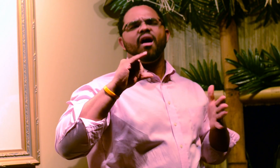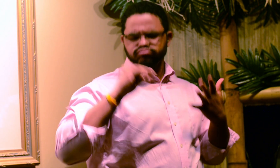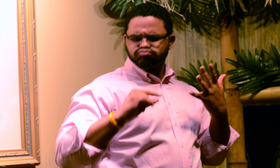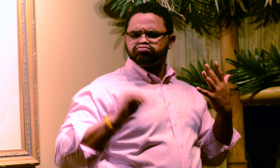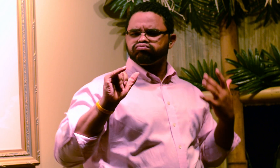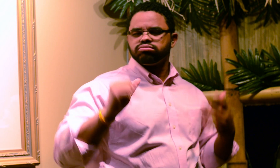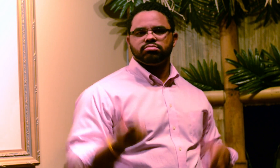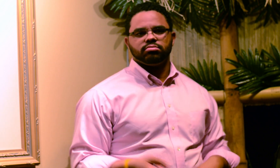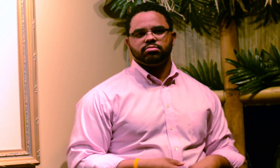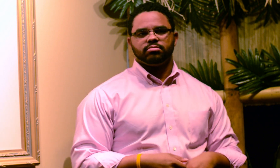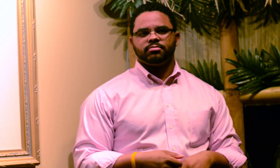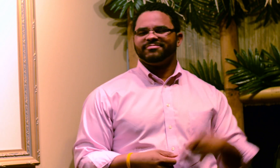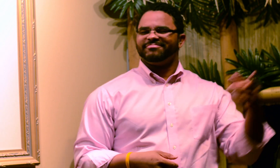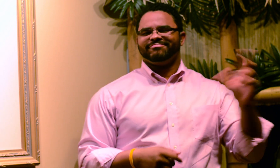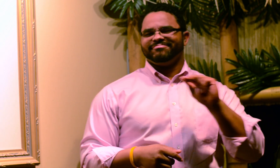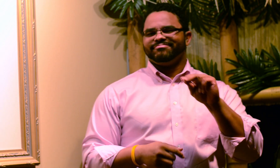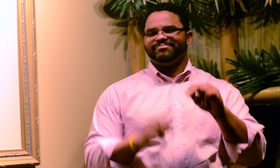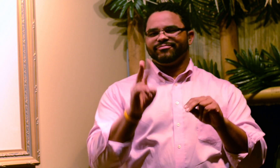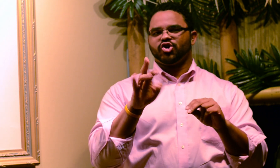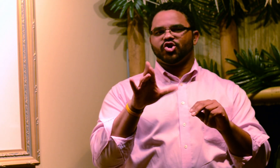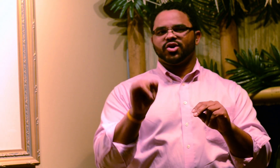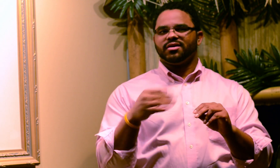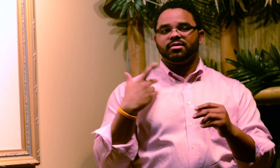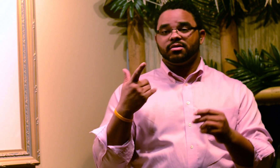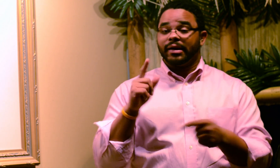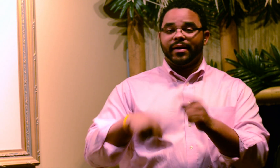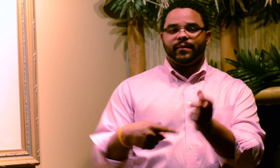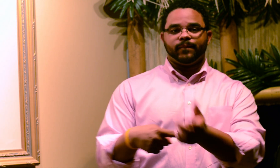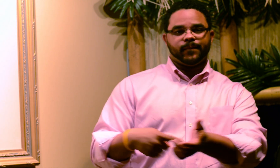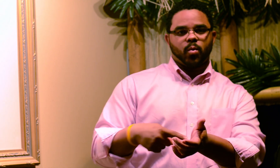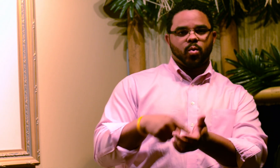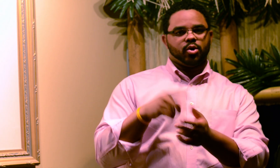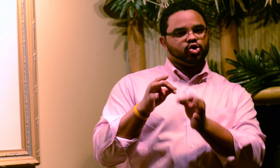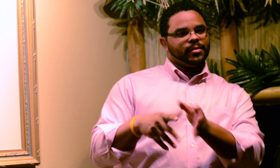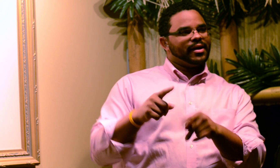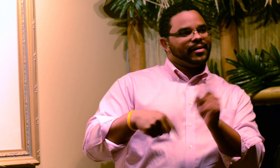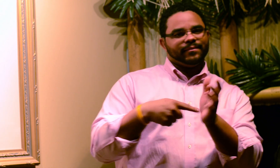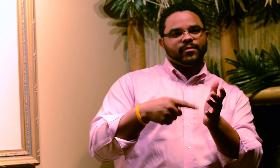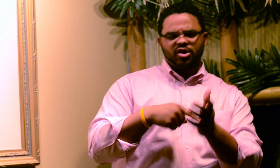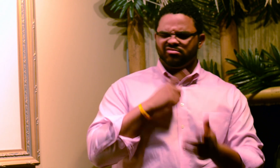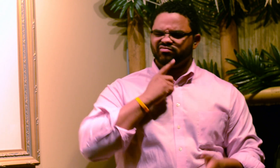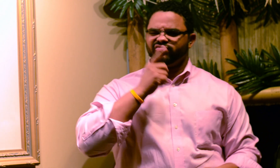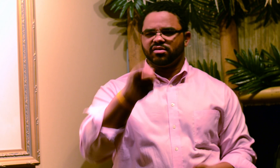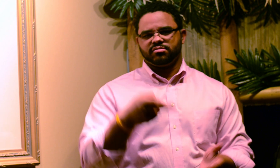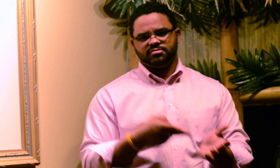The hospitals always claim they can't afford a real interpreter, so they pull in VRI devices.